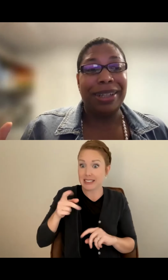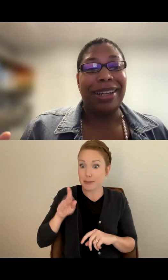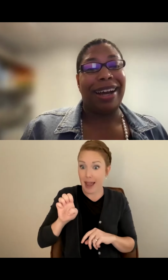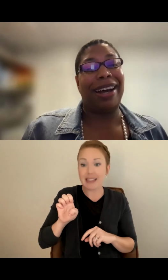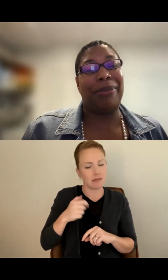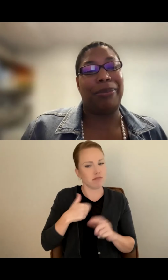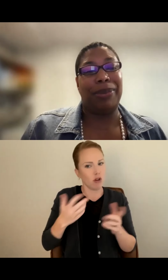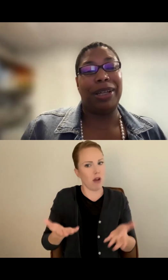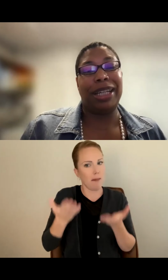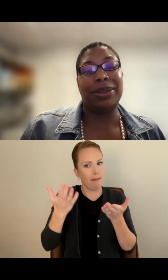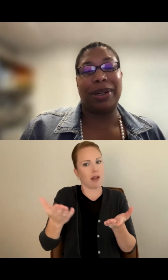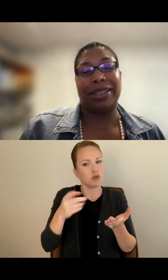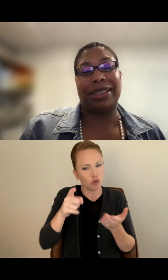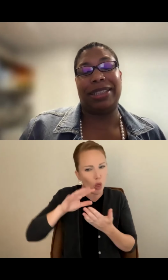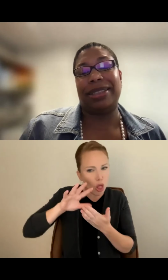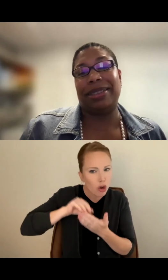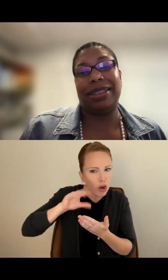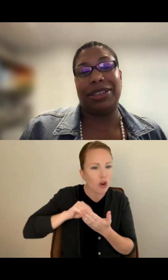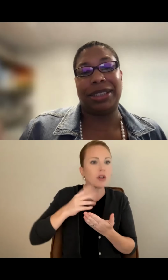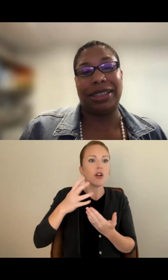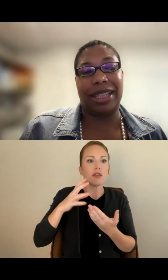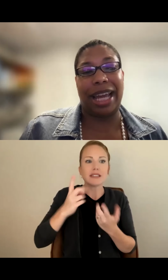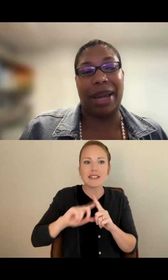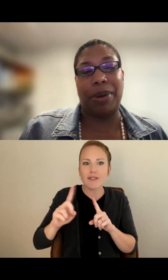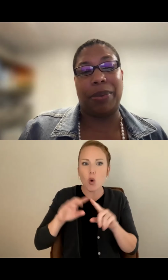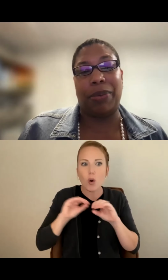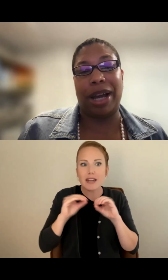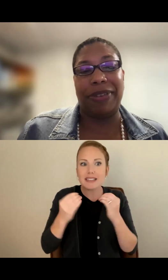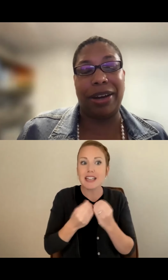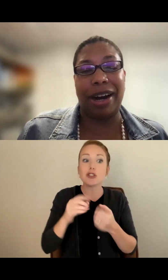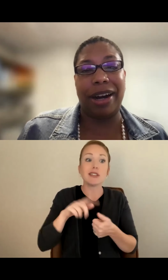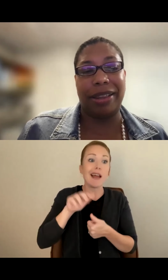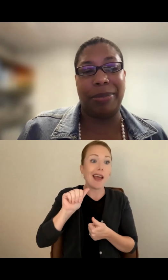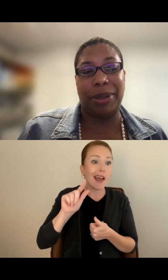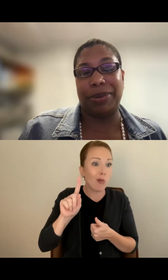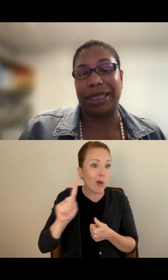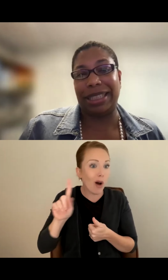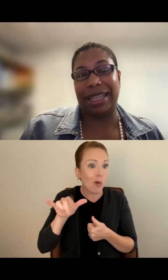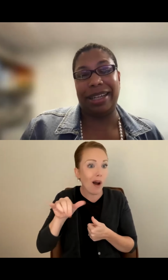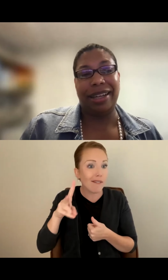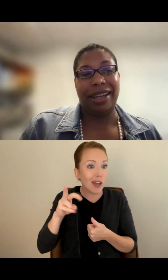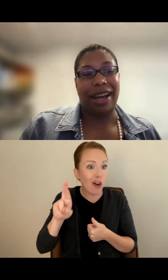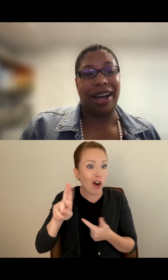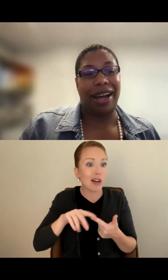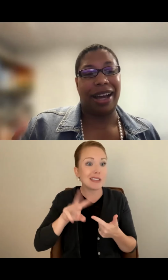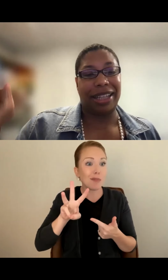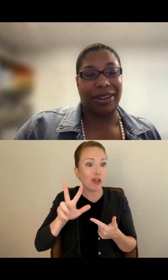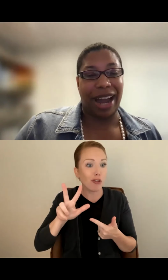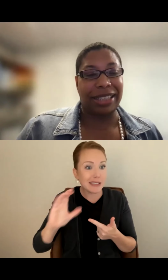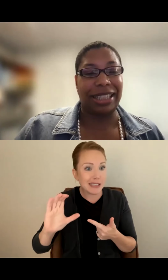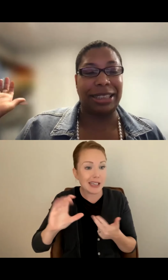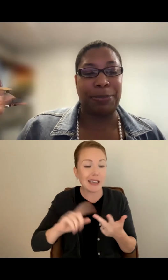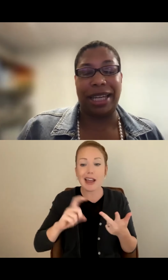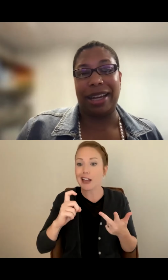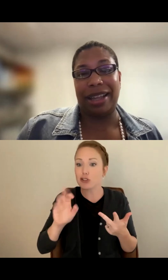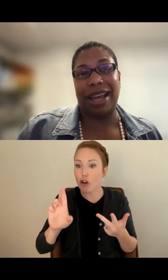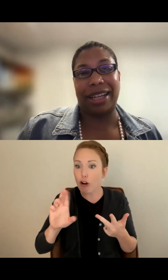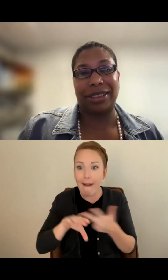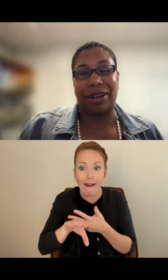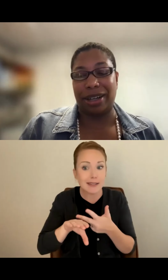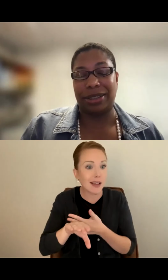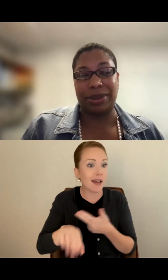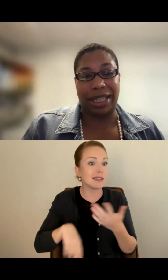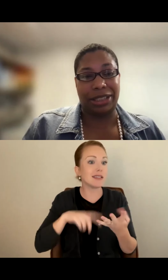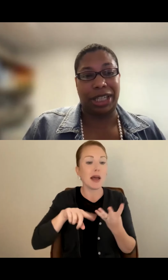Look into organizations such as A11yVR, W3C, XR Access, PEAT, and XR Association.